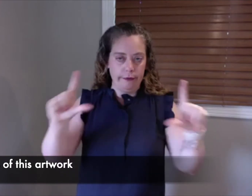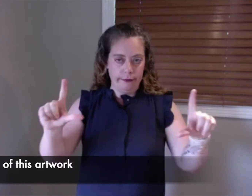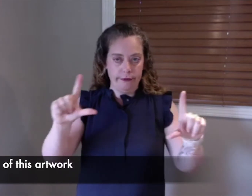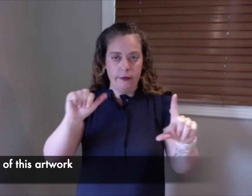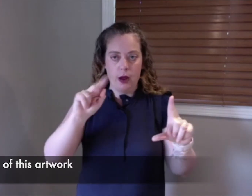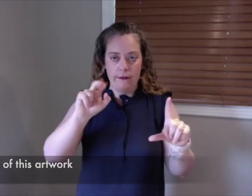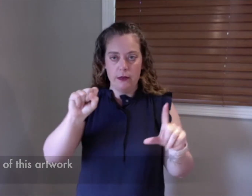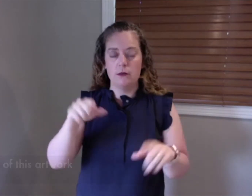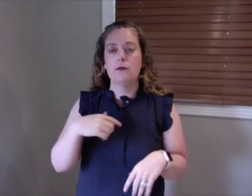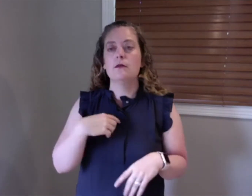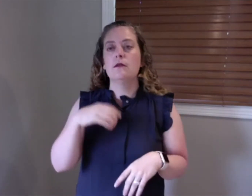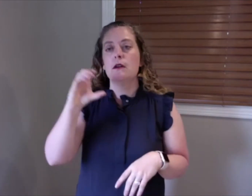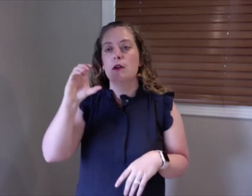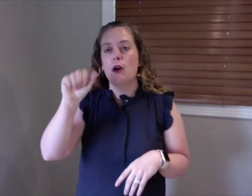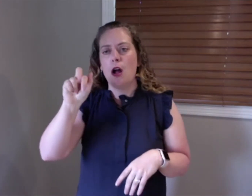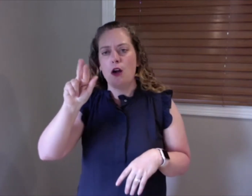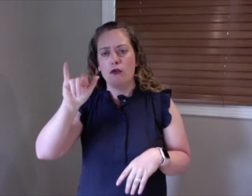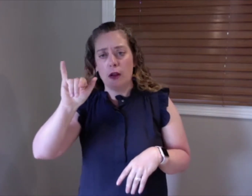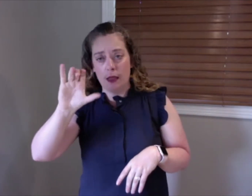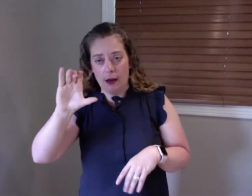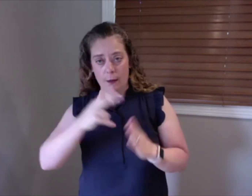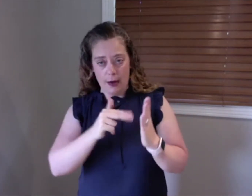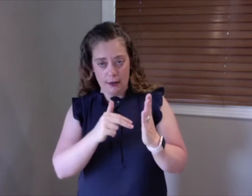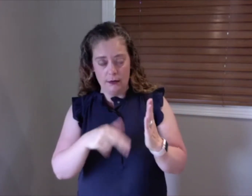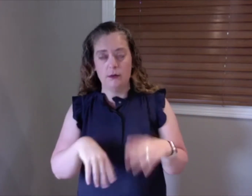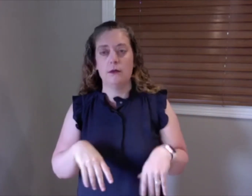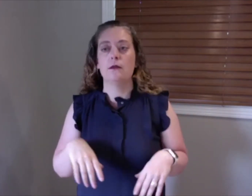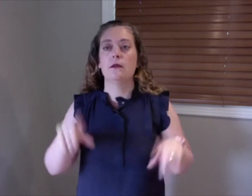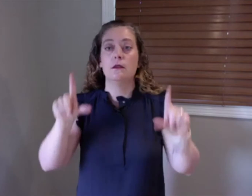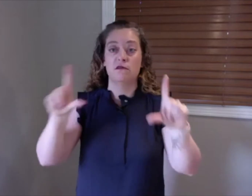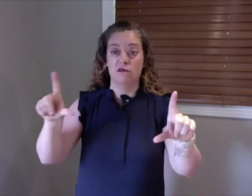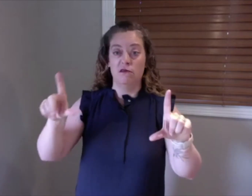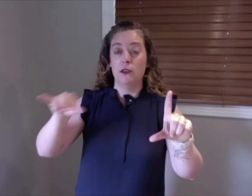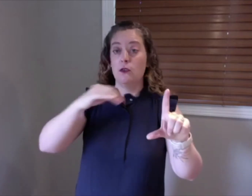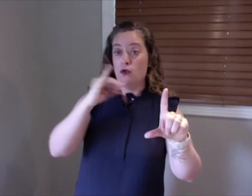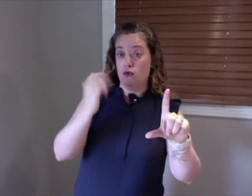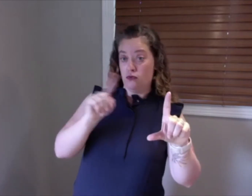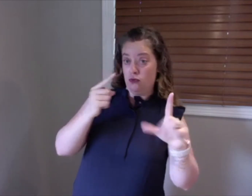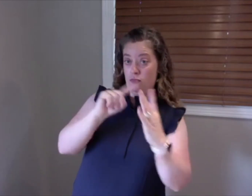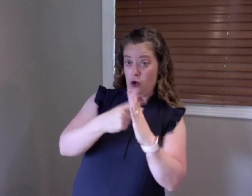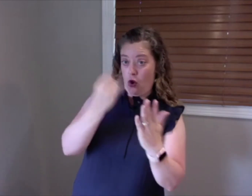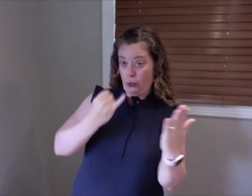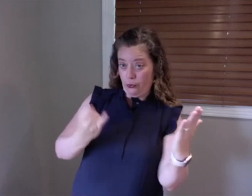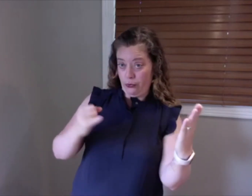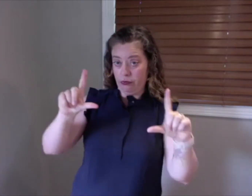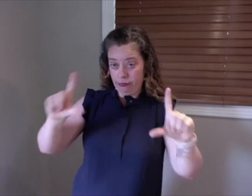and I started with a canvas and I used acrylic paint. So